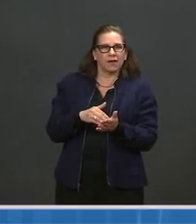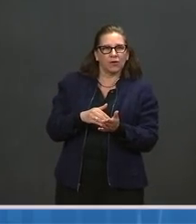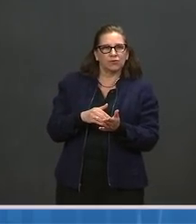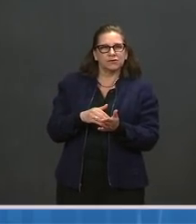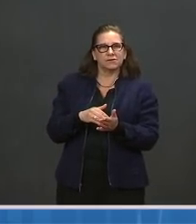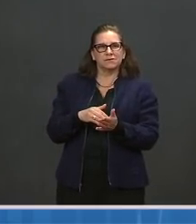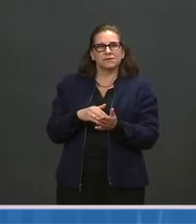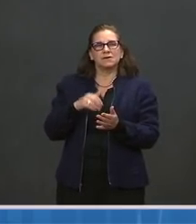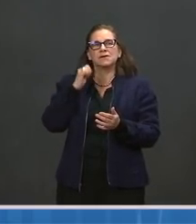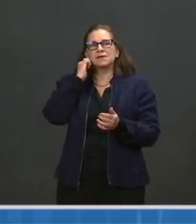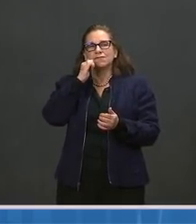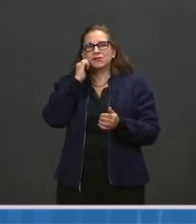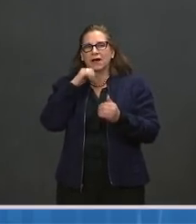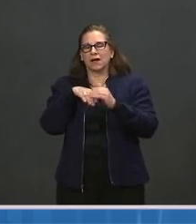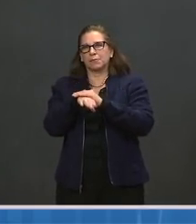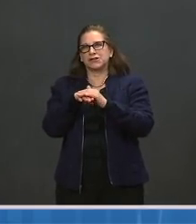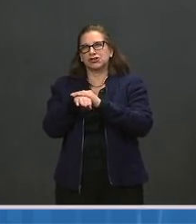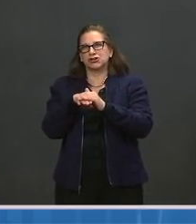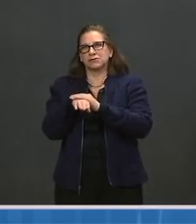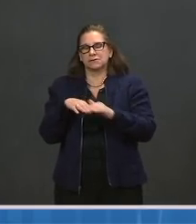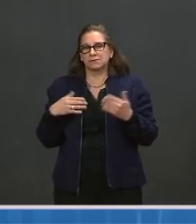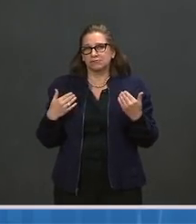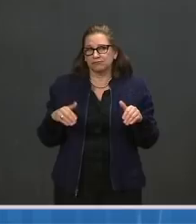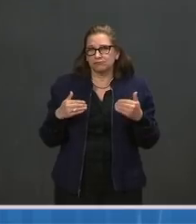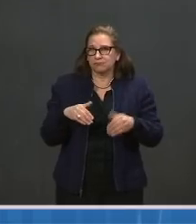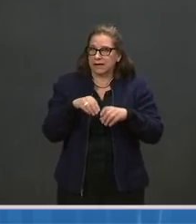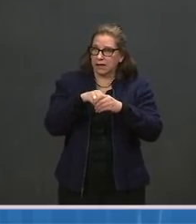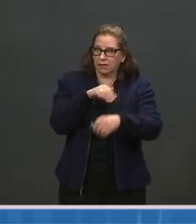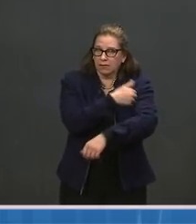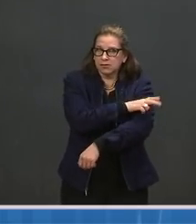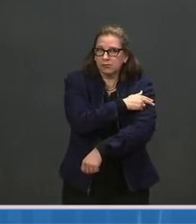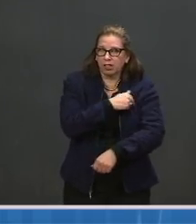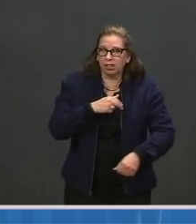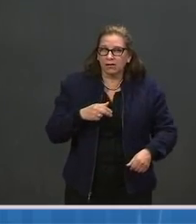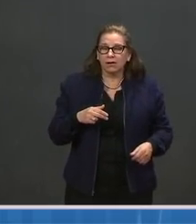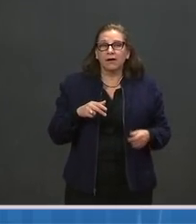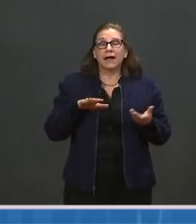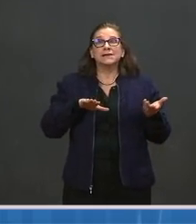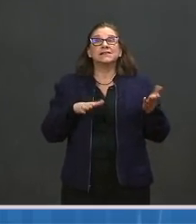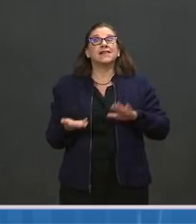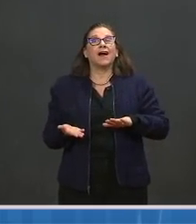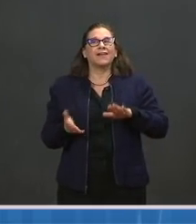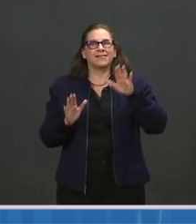Deaths continue to decline -- a lagging indicator -- with the most recent seven-day average of deaths